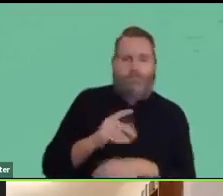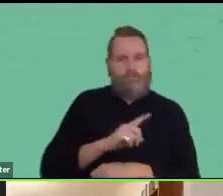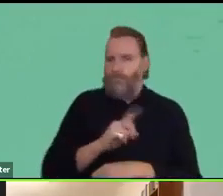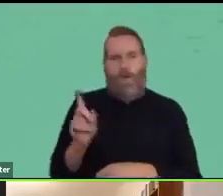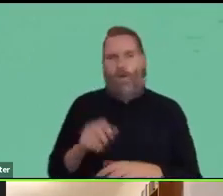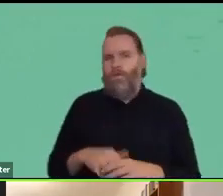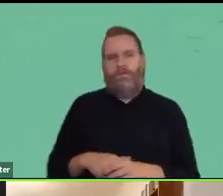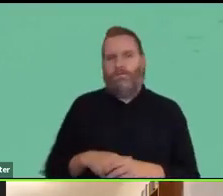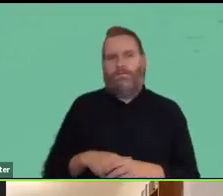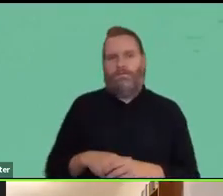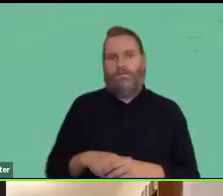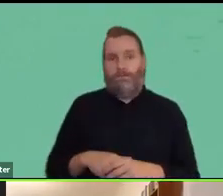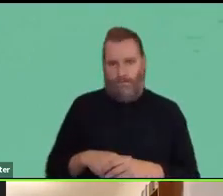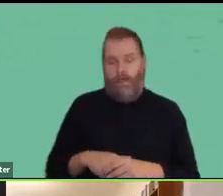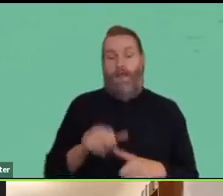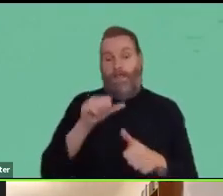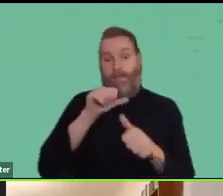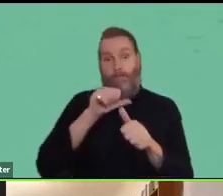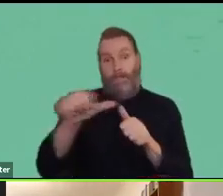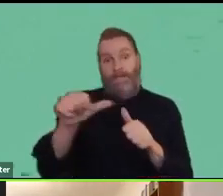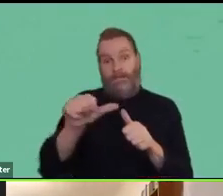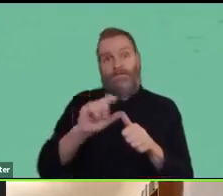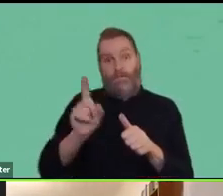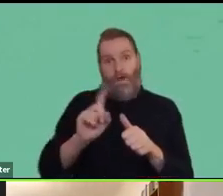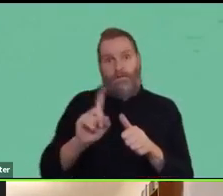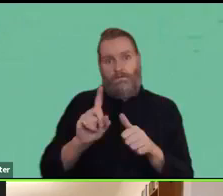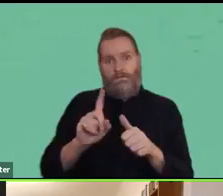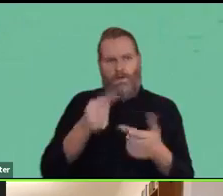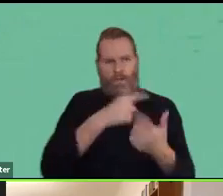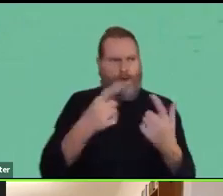best favour we can do for people in the private sector is make sure our members